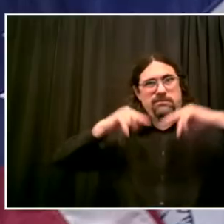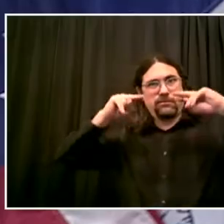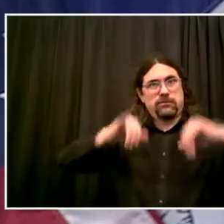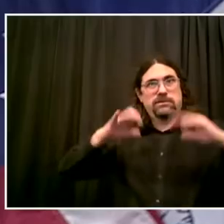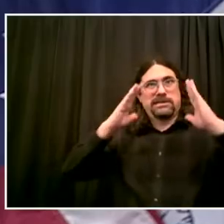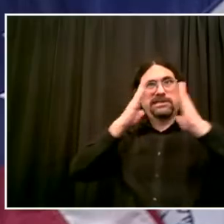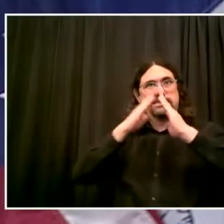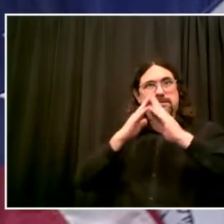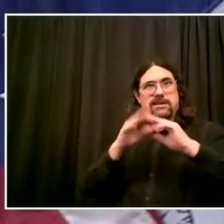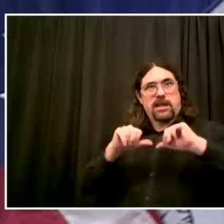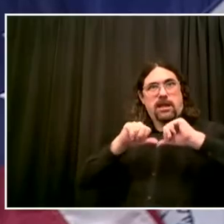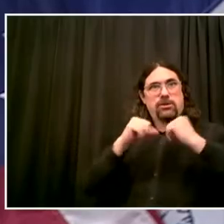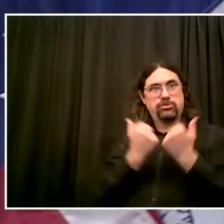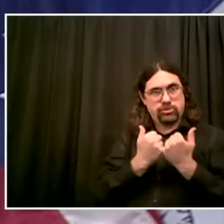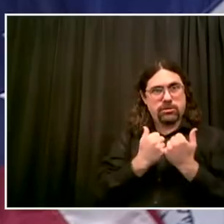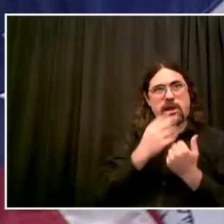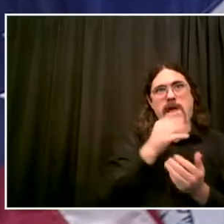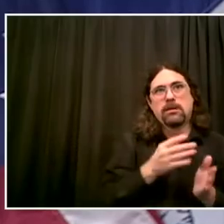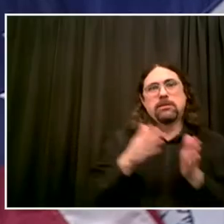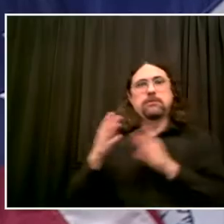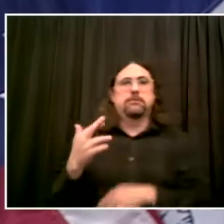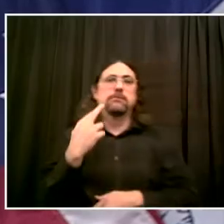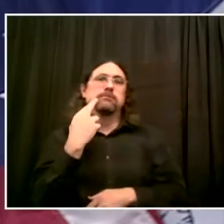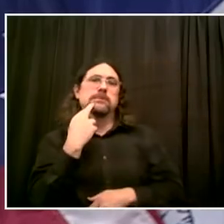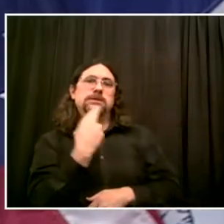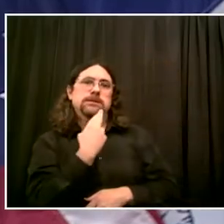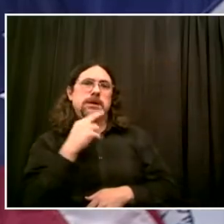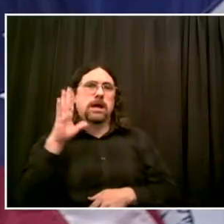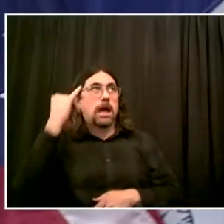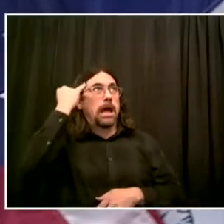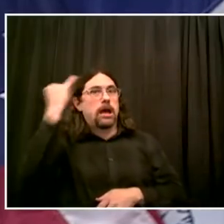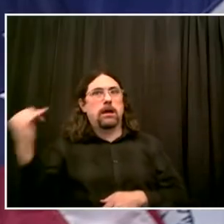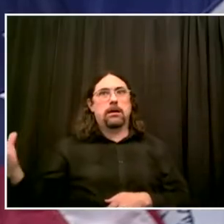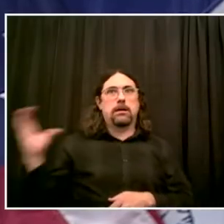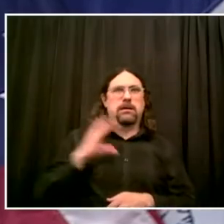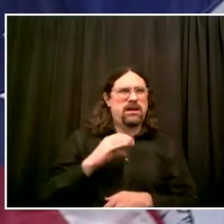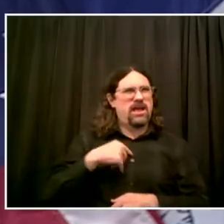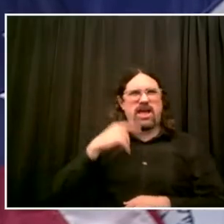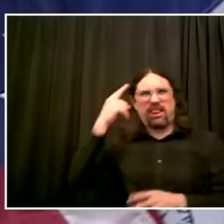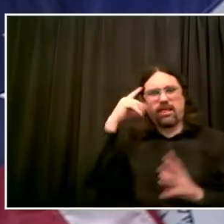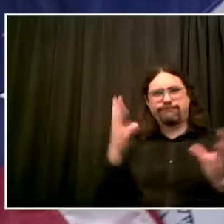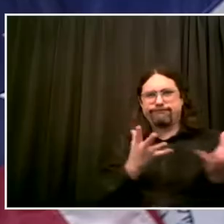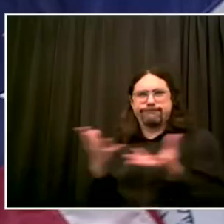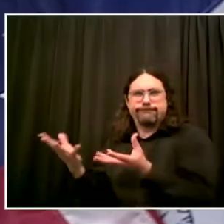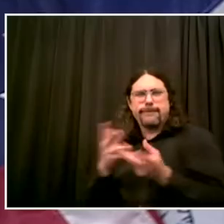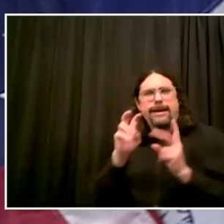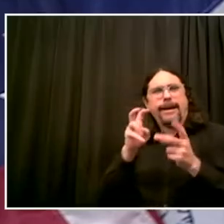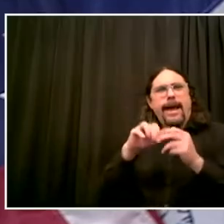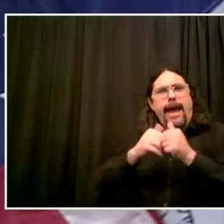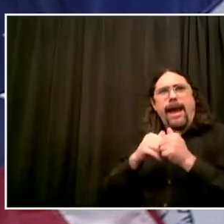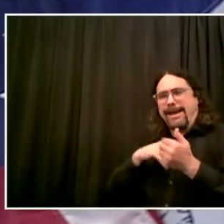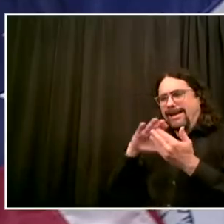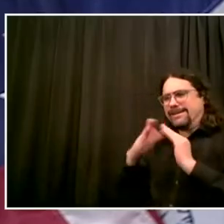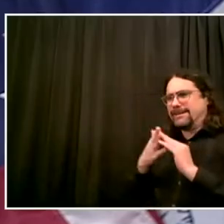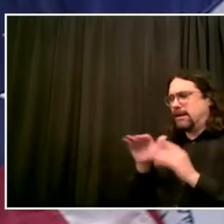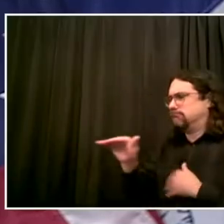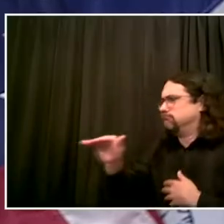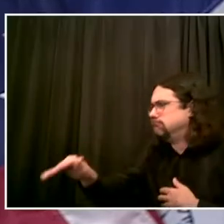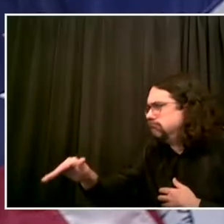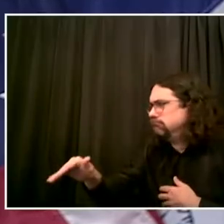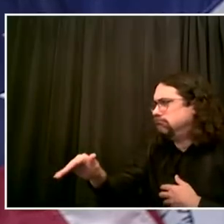WE NEED TO KNOW